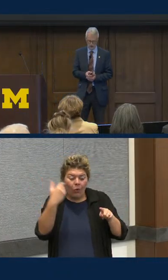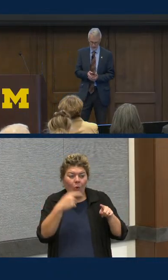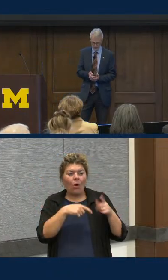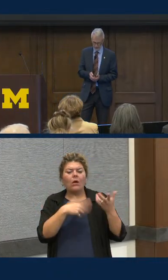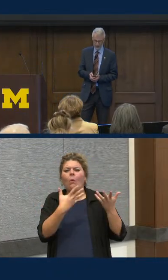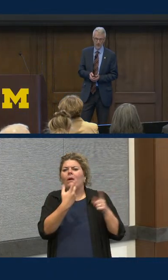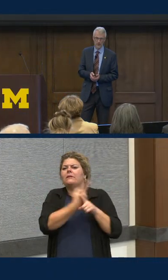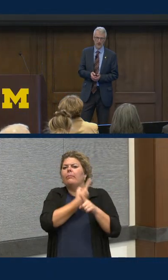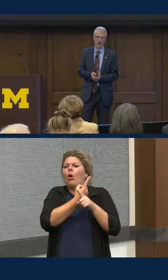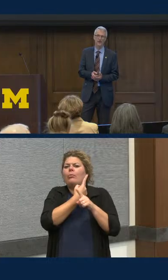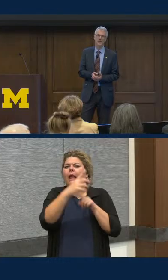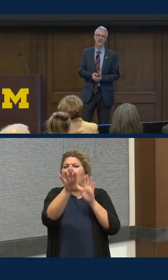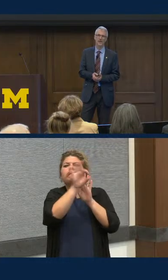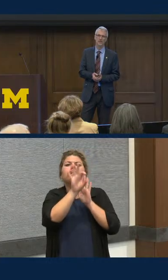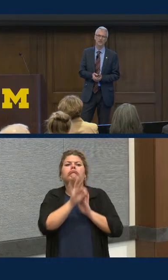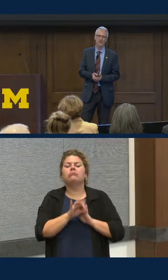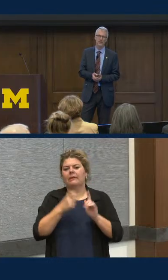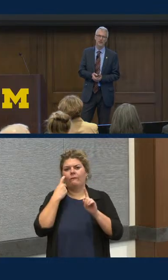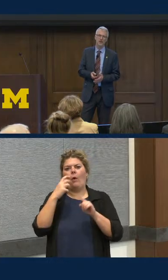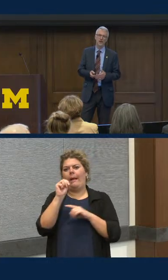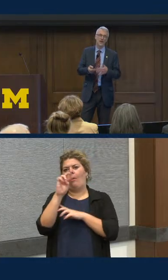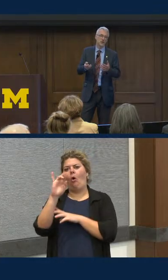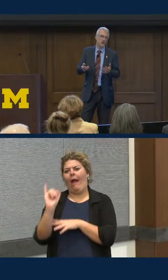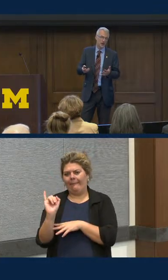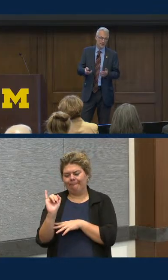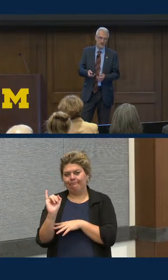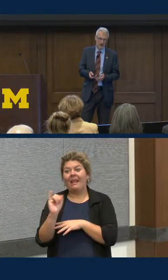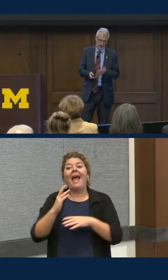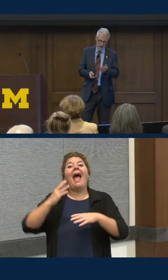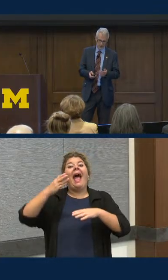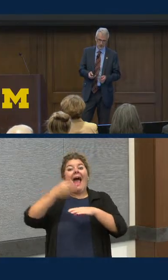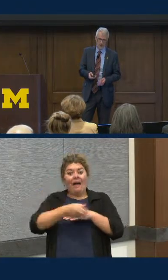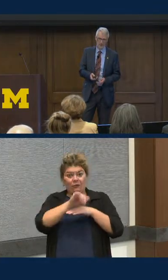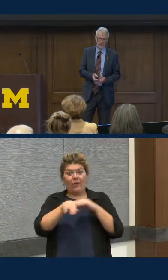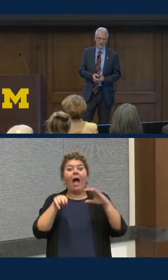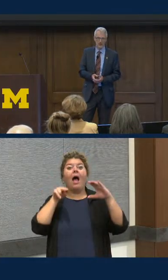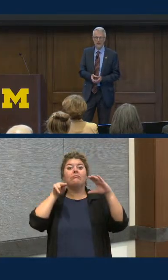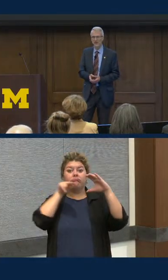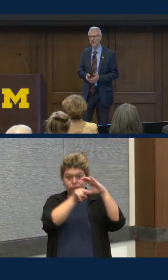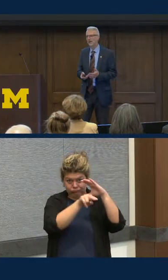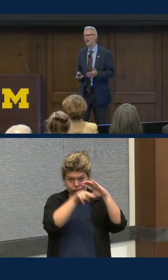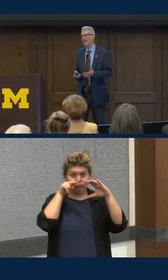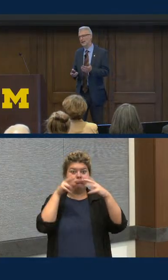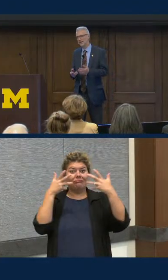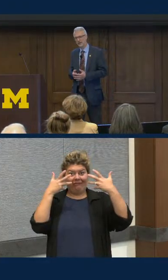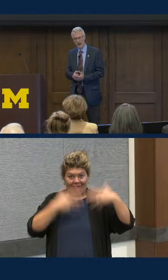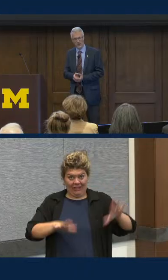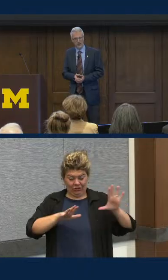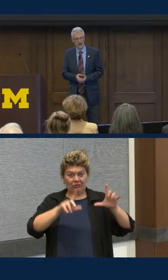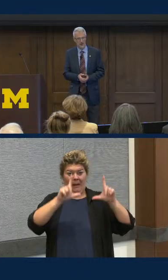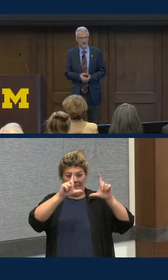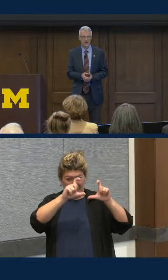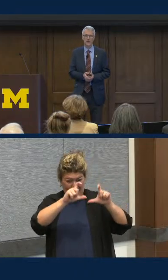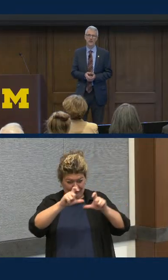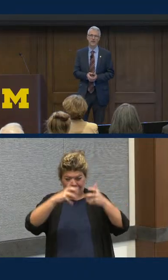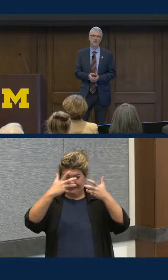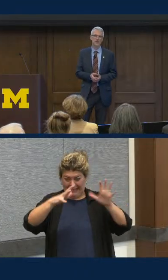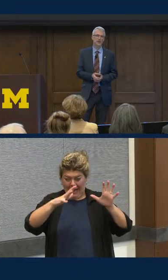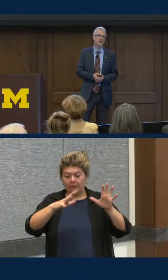from the MRI scanner. After you take the scan you produce some images. Then it's the job of